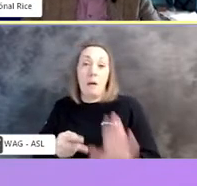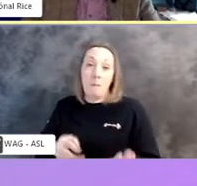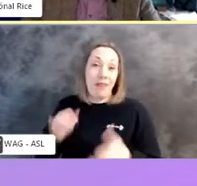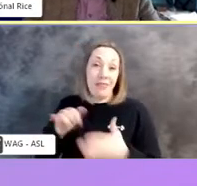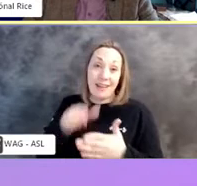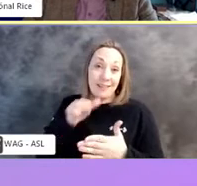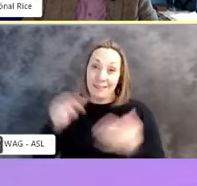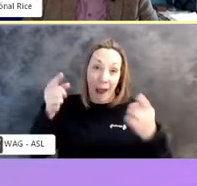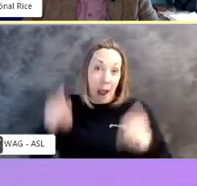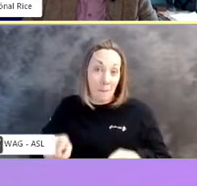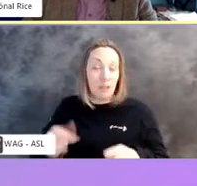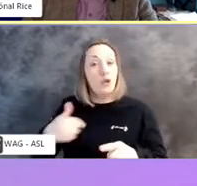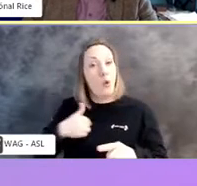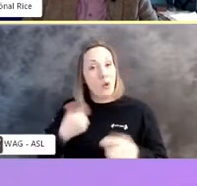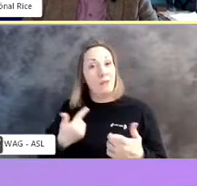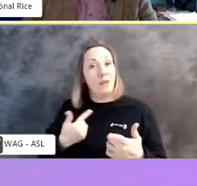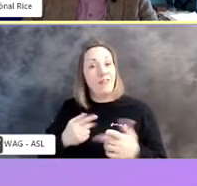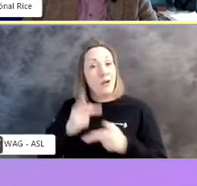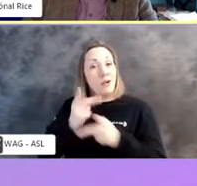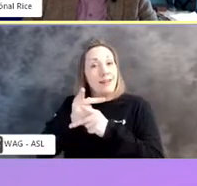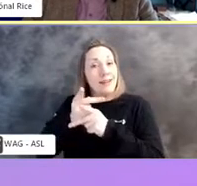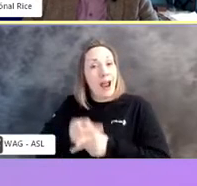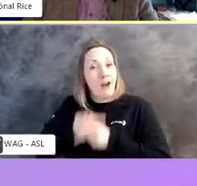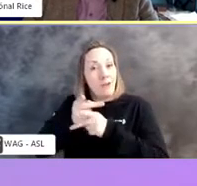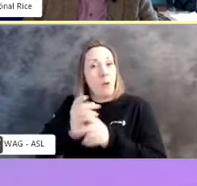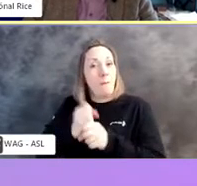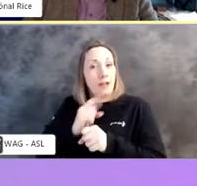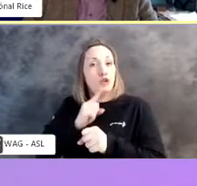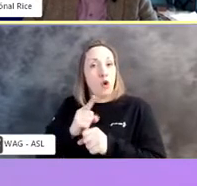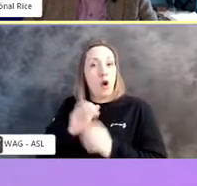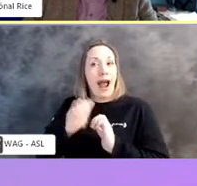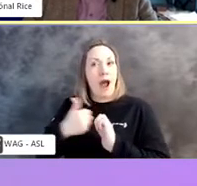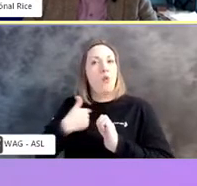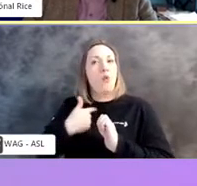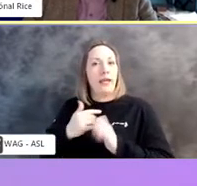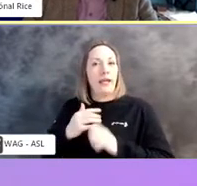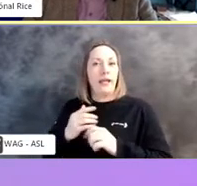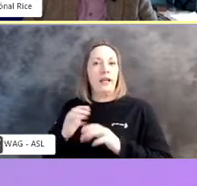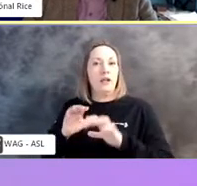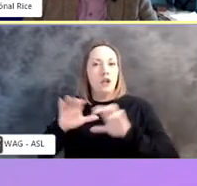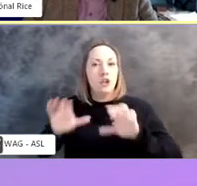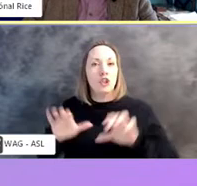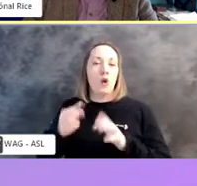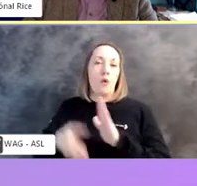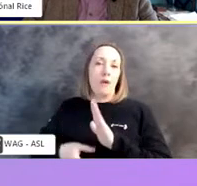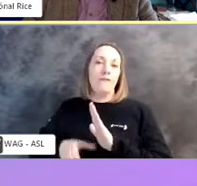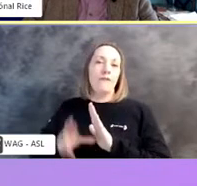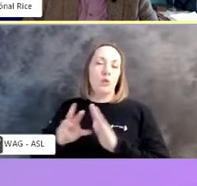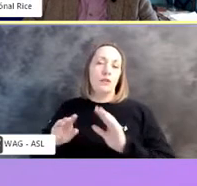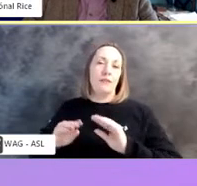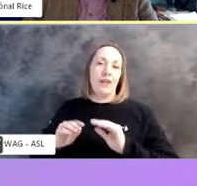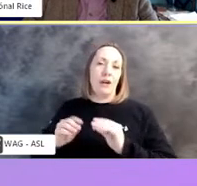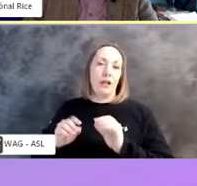saying well we have to do something that is compliant. This is just your view as to what is compliance is. Well,